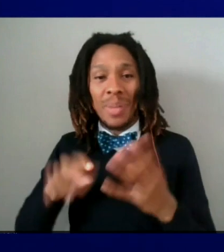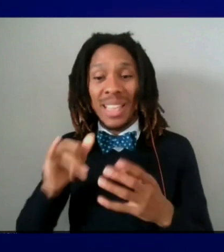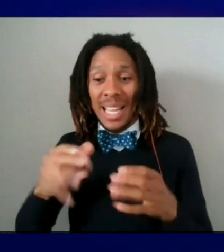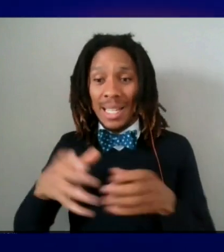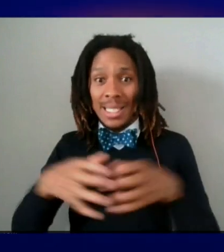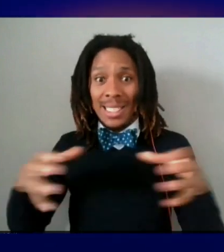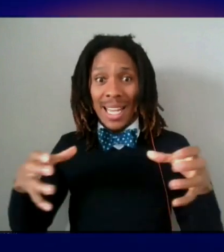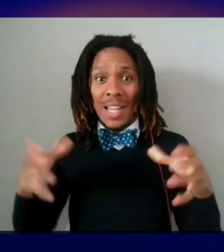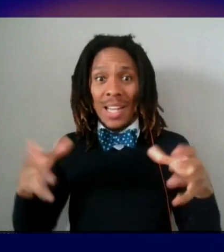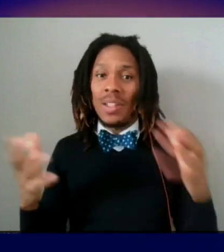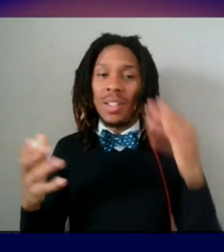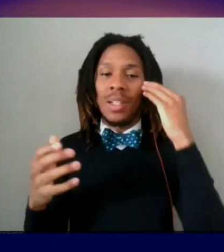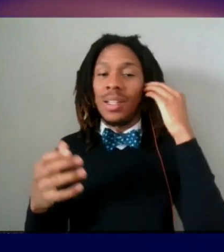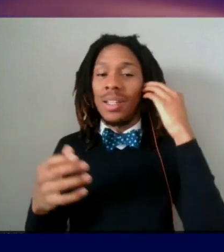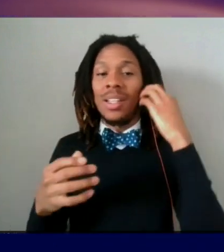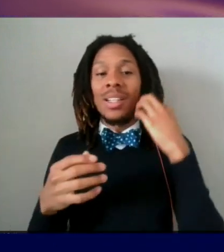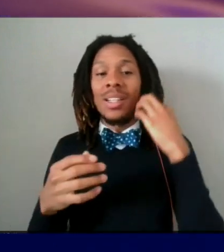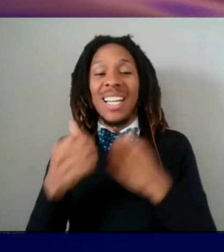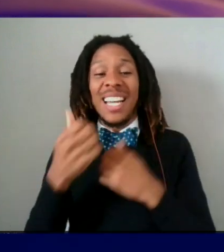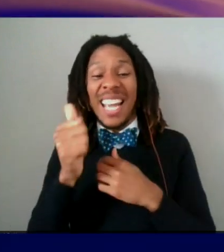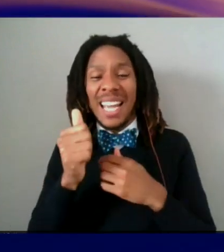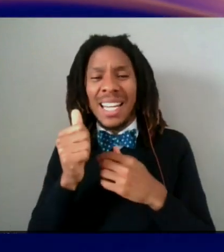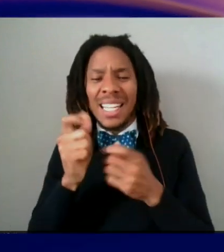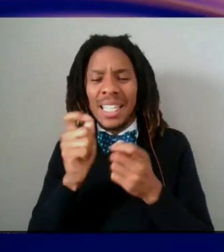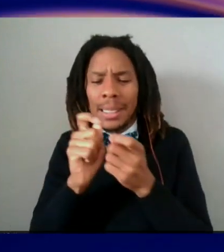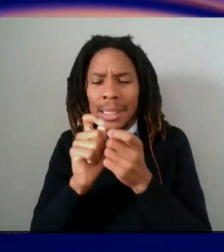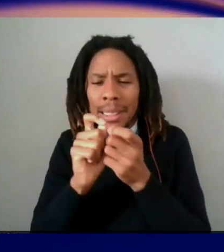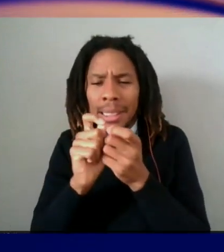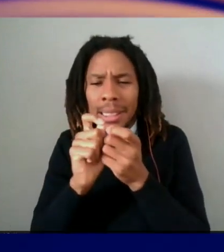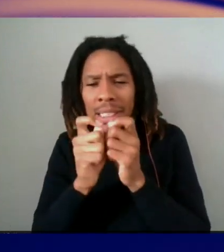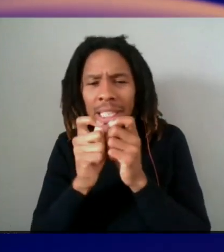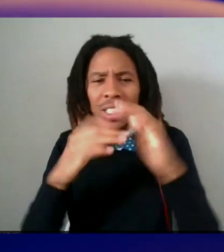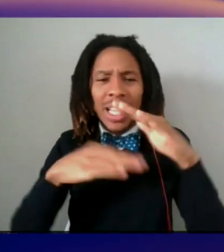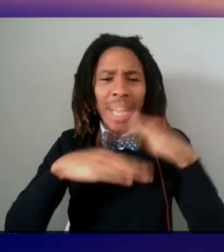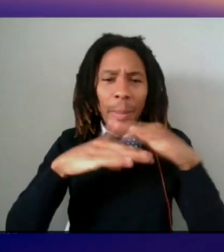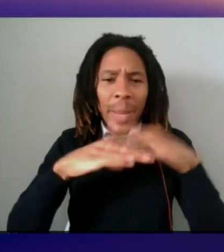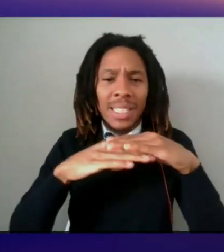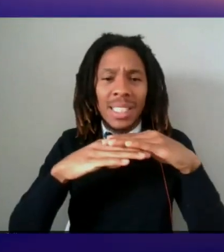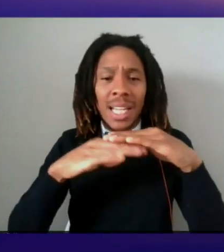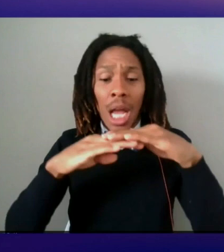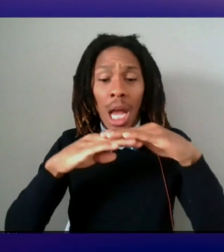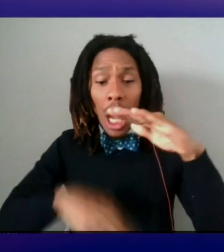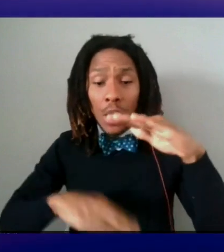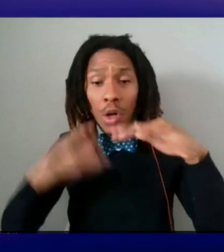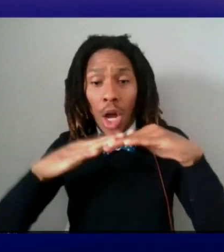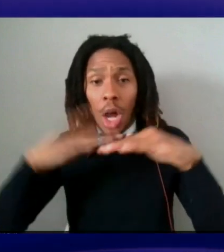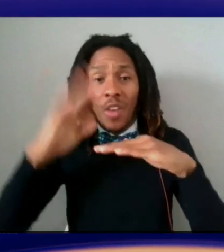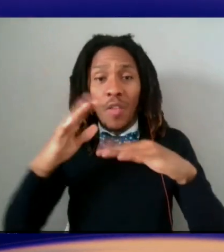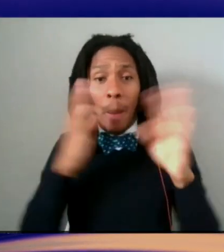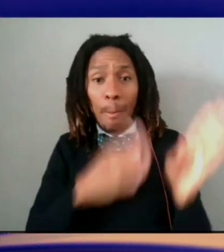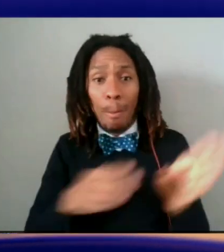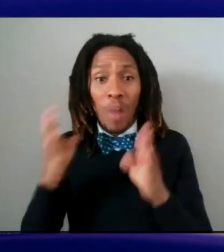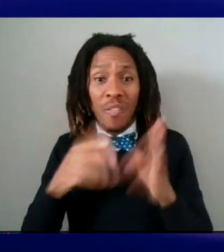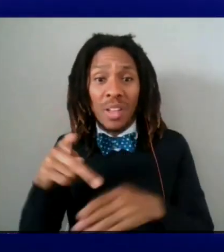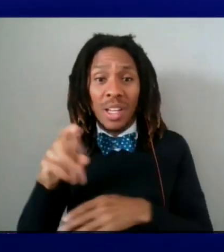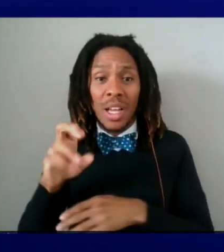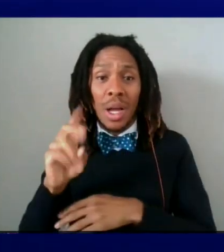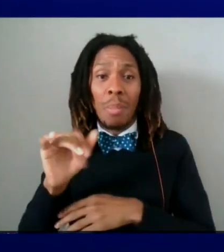any incremental change to capacity provisioning, under or over, could have significant consequences to your cost